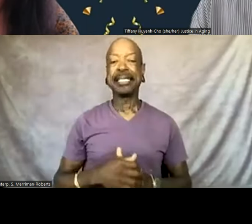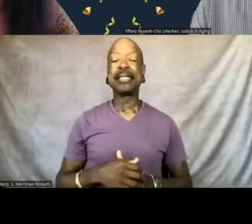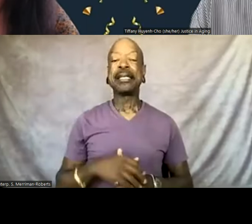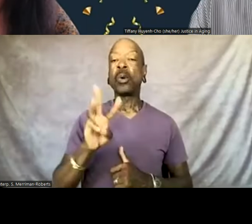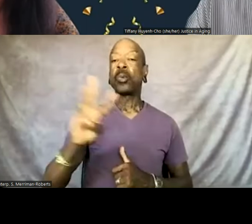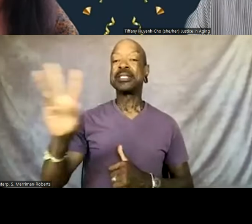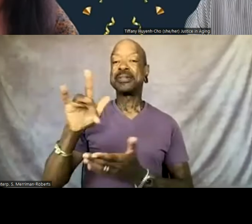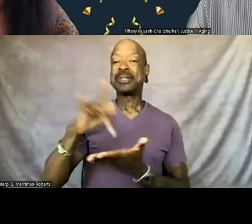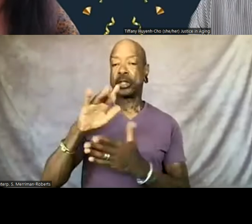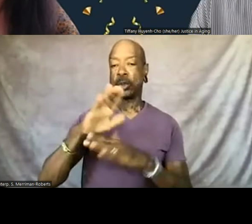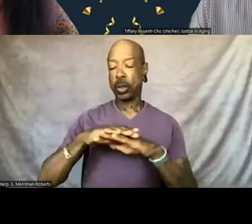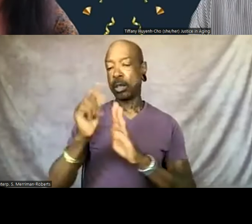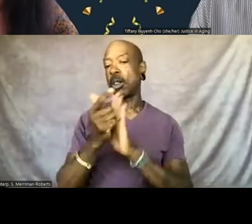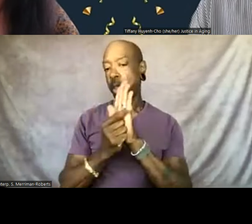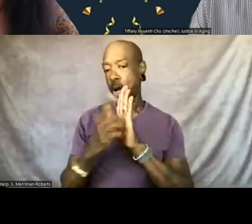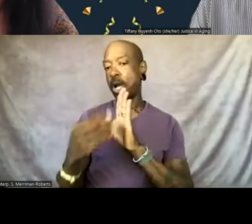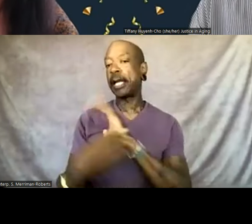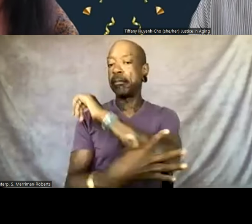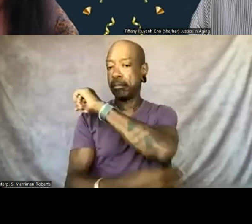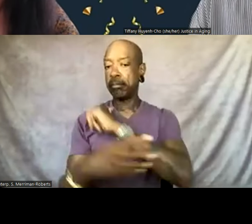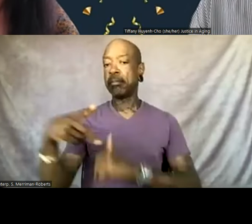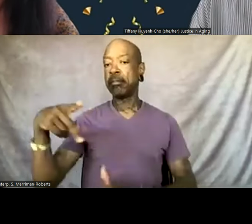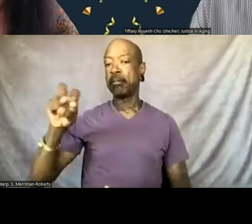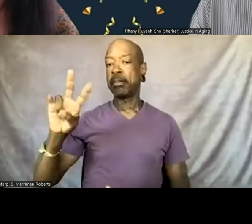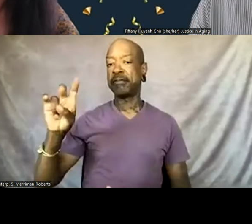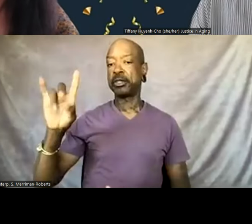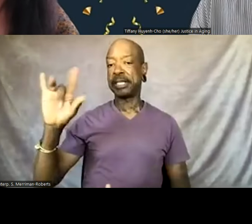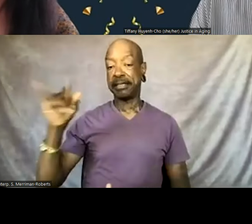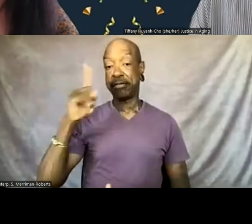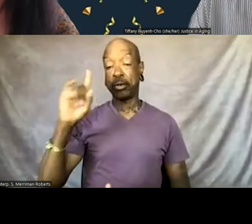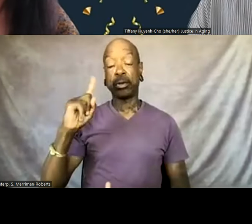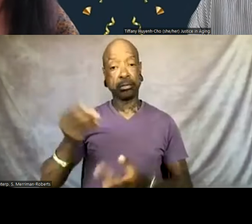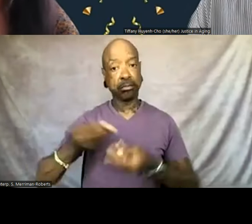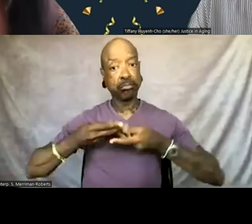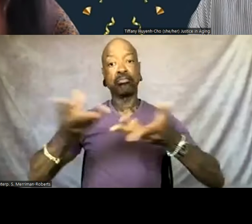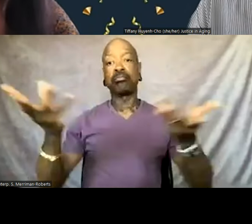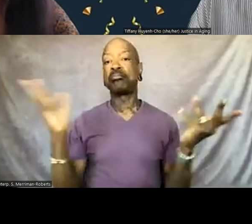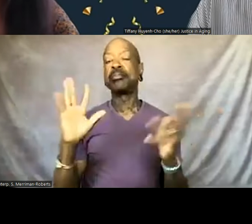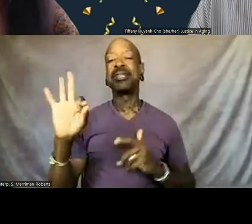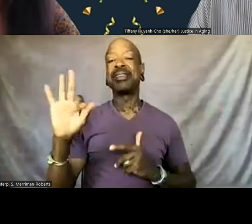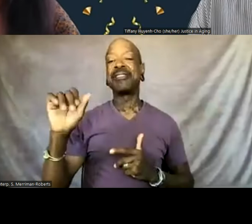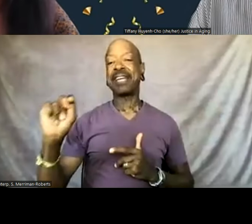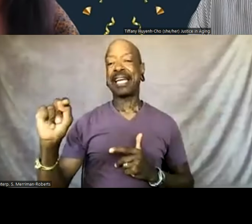poverty, I said those names too fast. I'm sorry. Justice